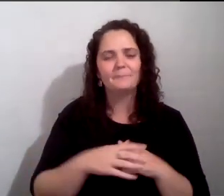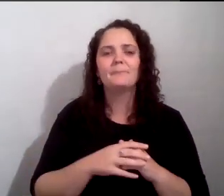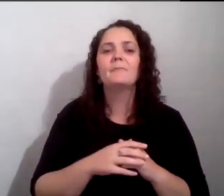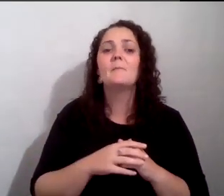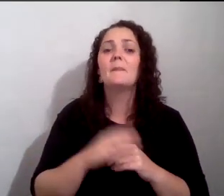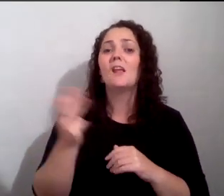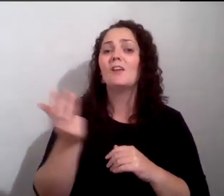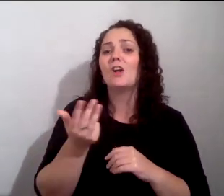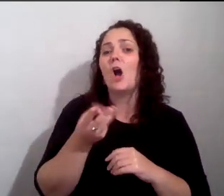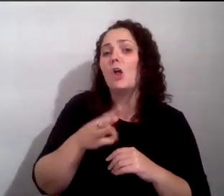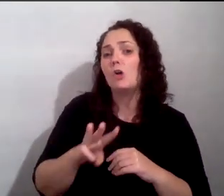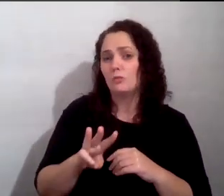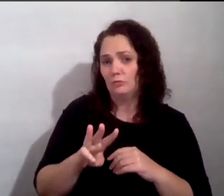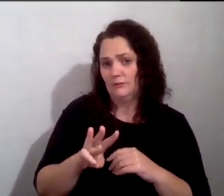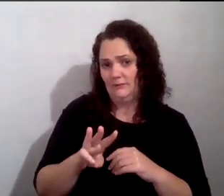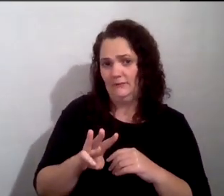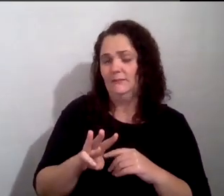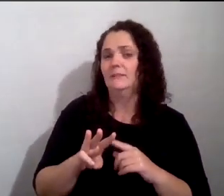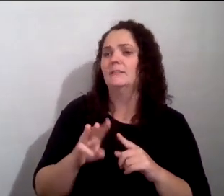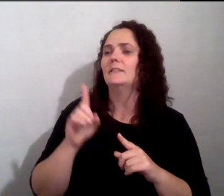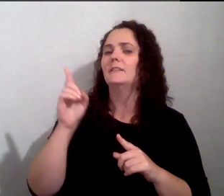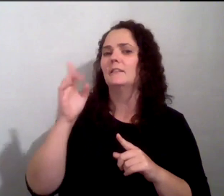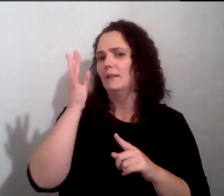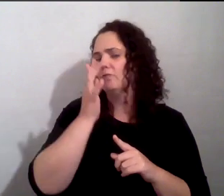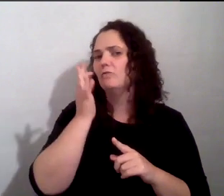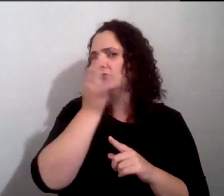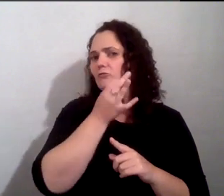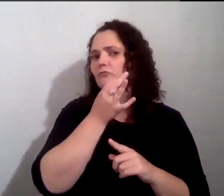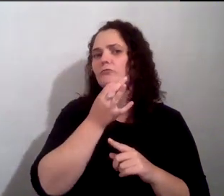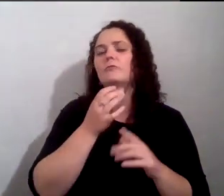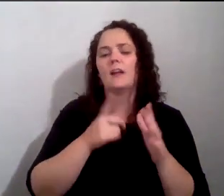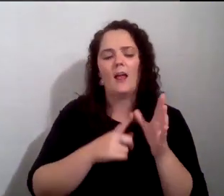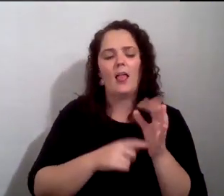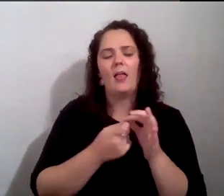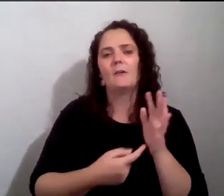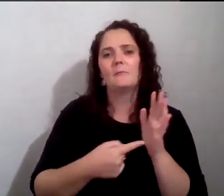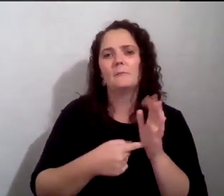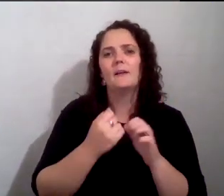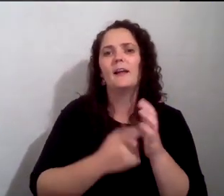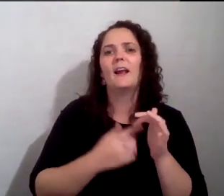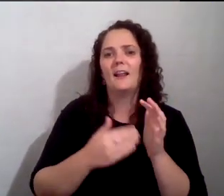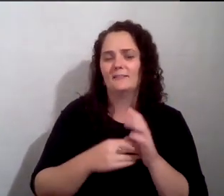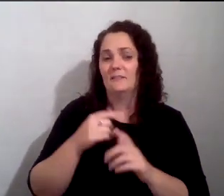but in 1930 she receives an invitation from the French late cubist Albert Gleizes